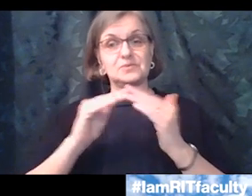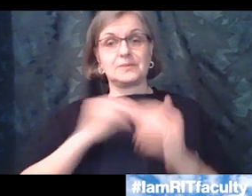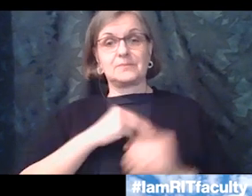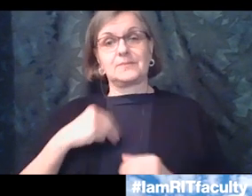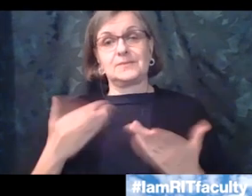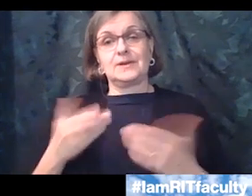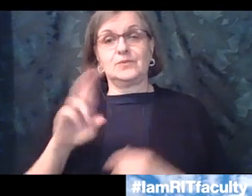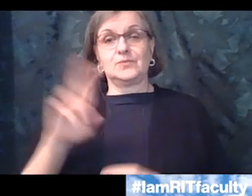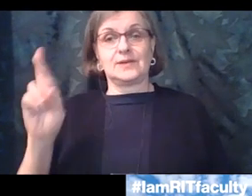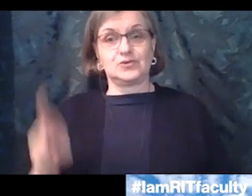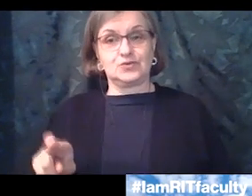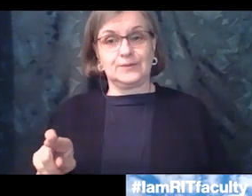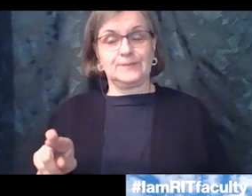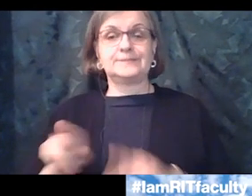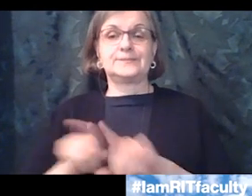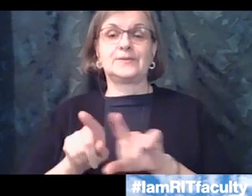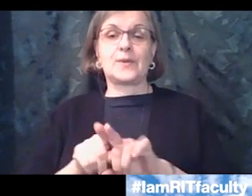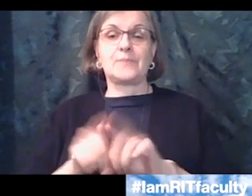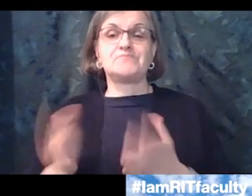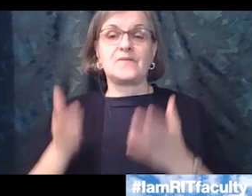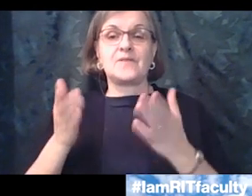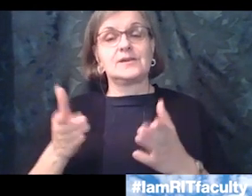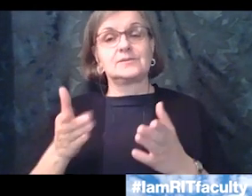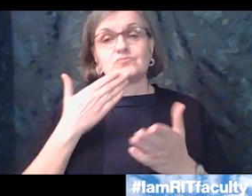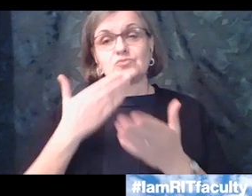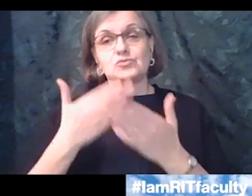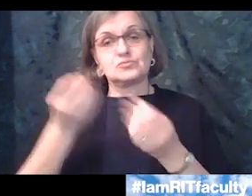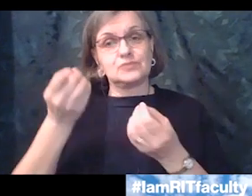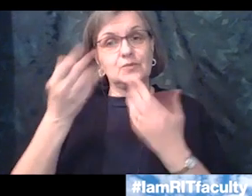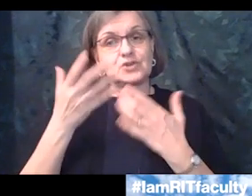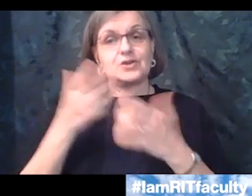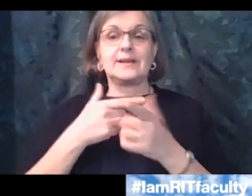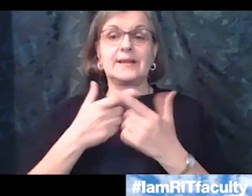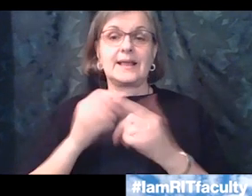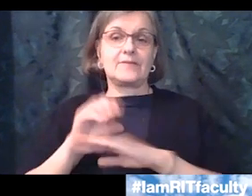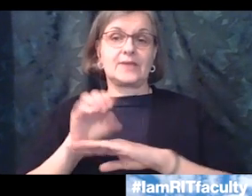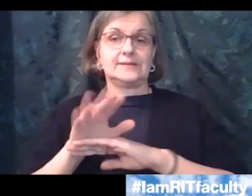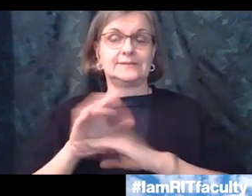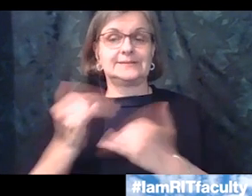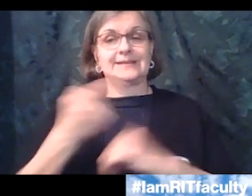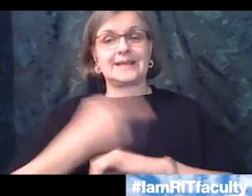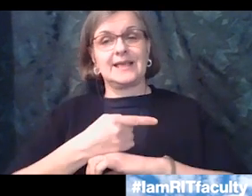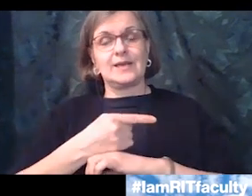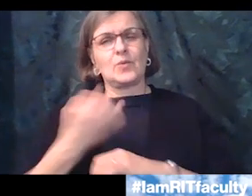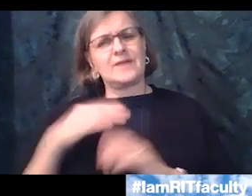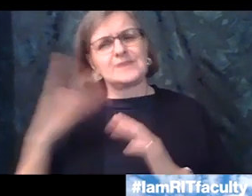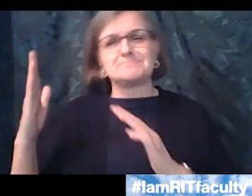community, along with providing you useful insight and advice. Today I'm joined by one of our star faculty members